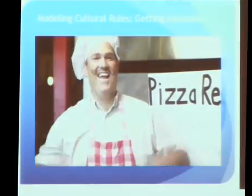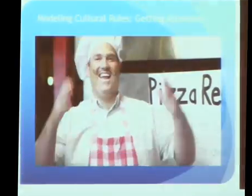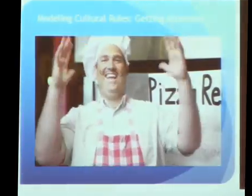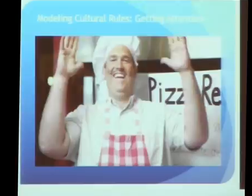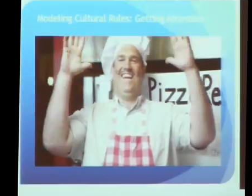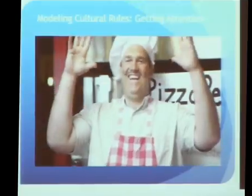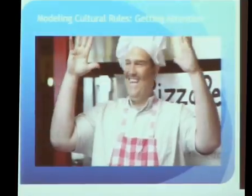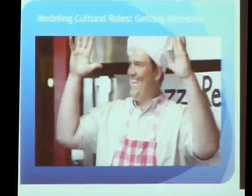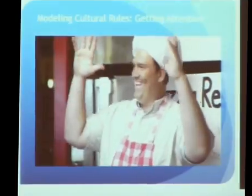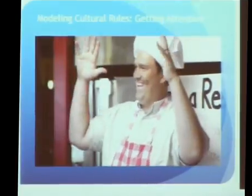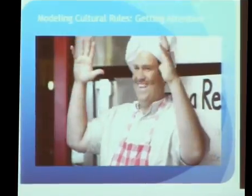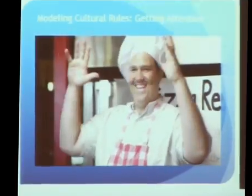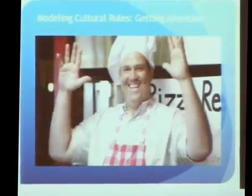Yay!